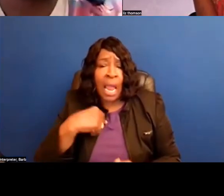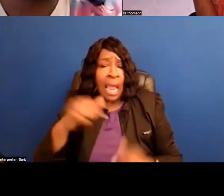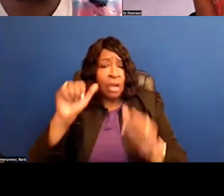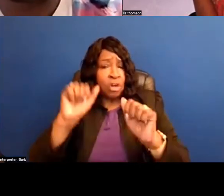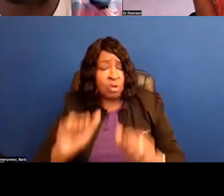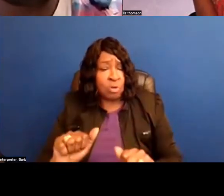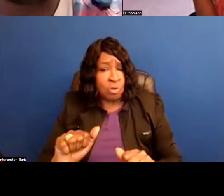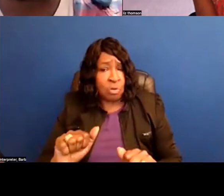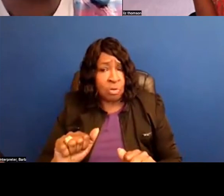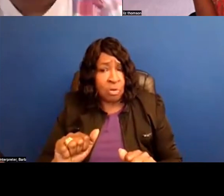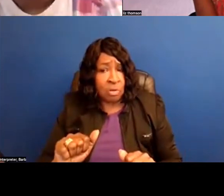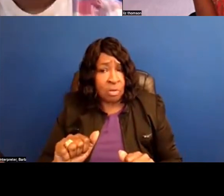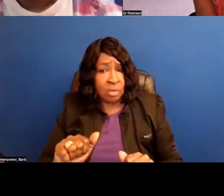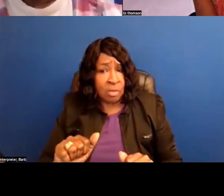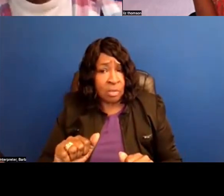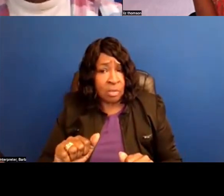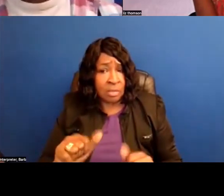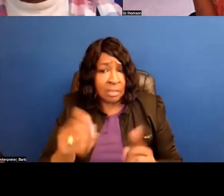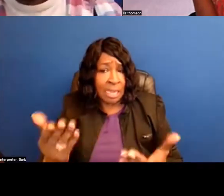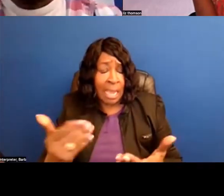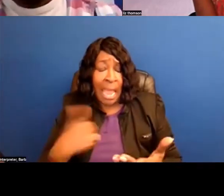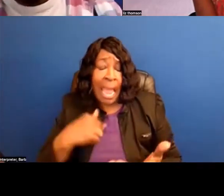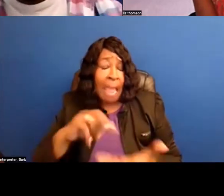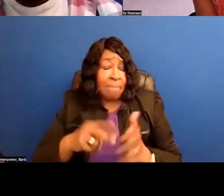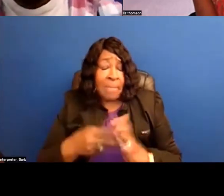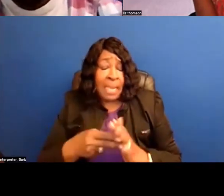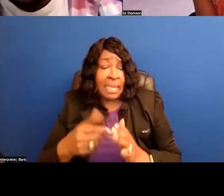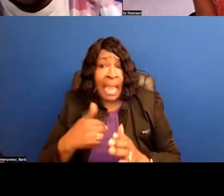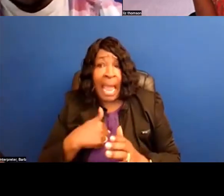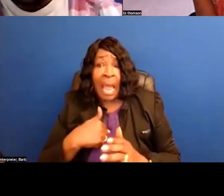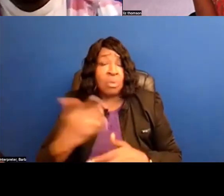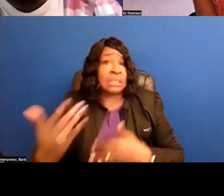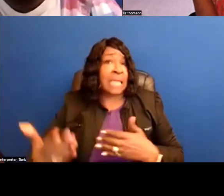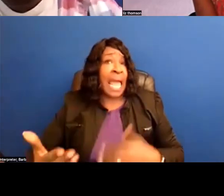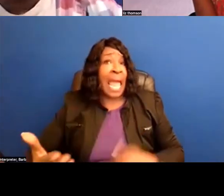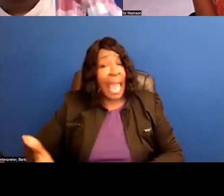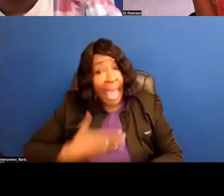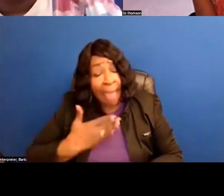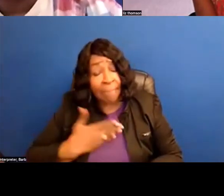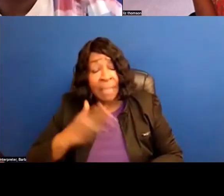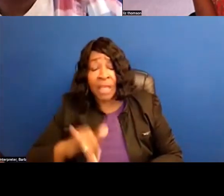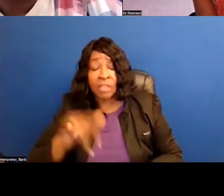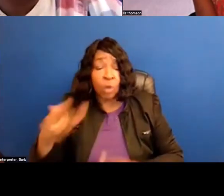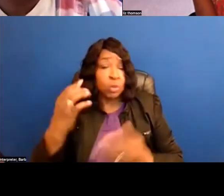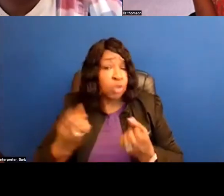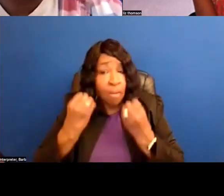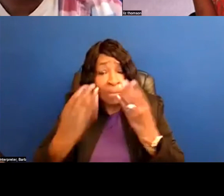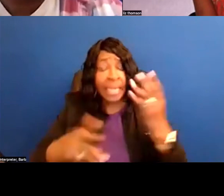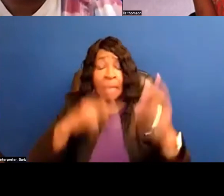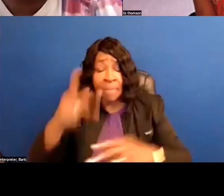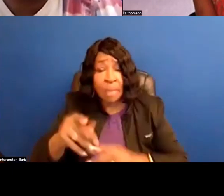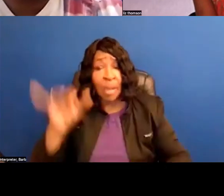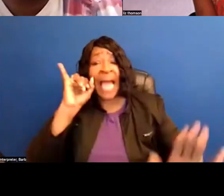and I was pleasantly so happy that there were so many people identifying, that might sound corny,